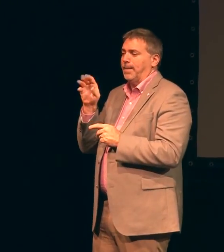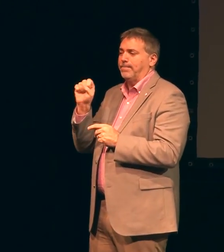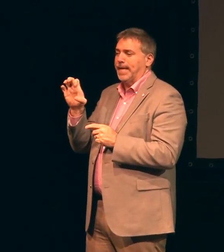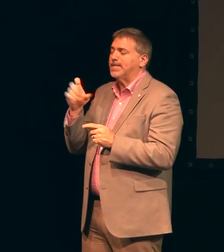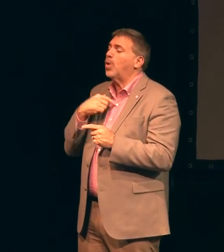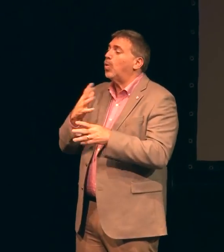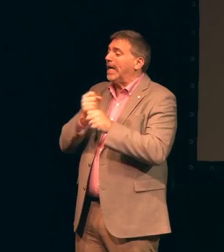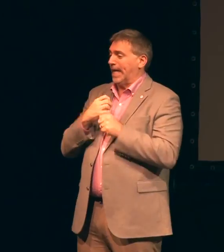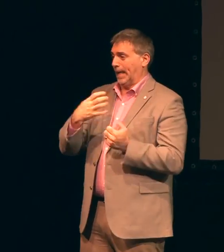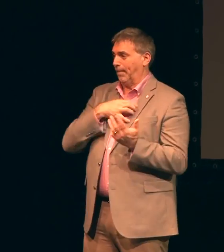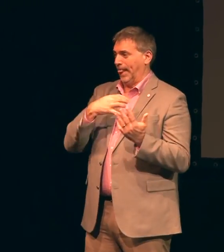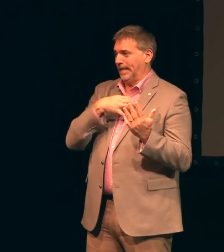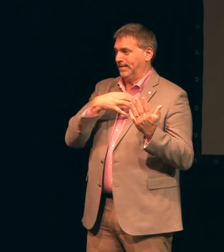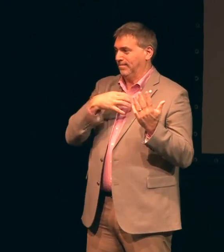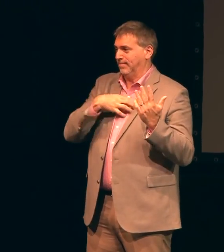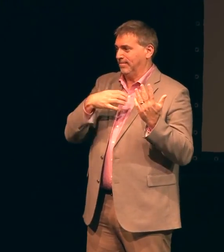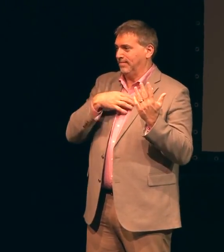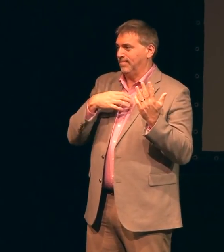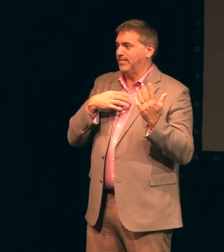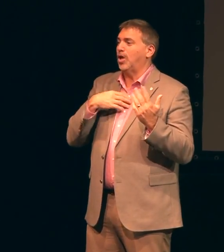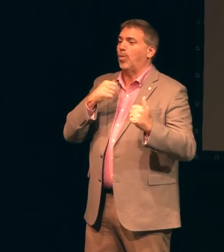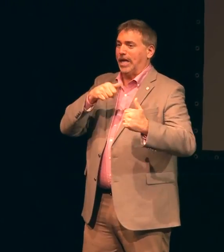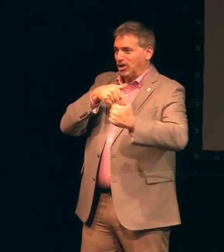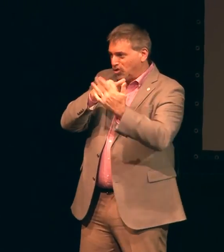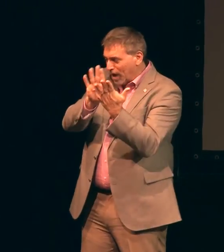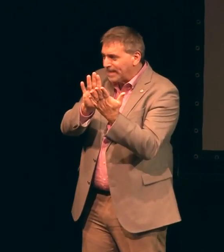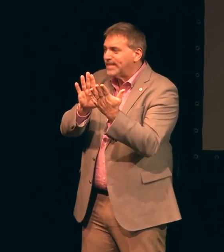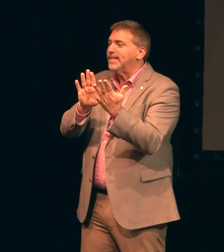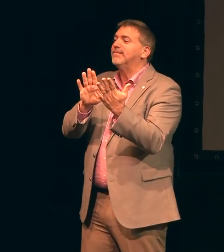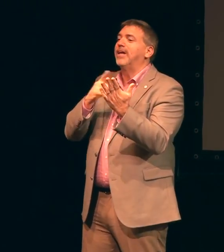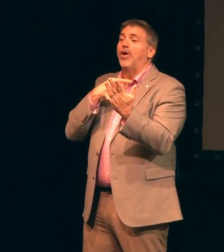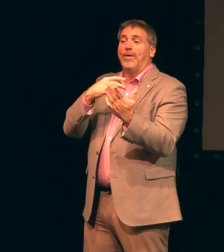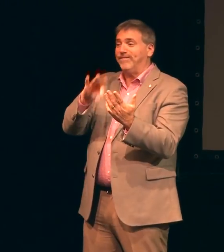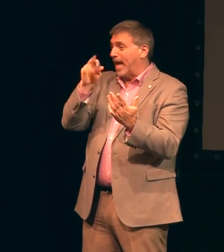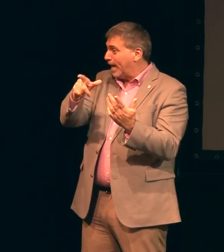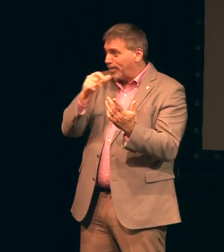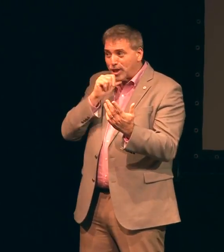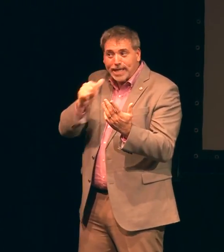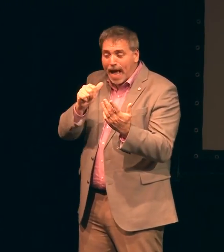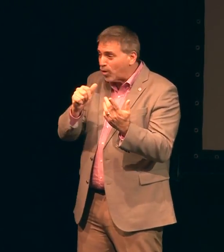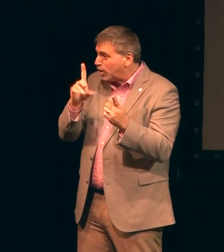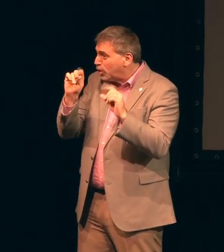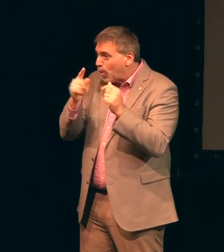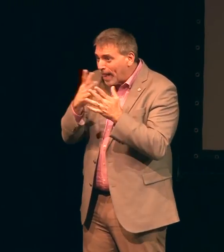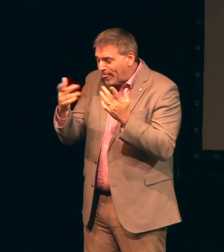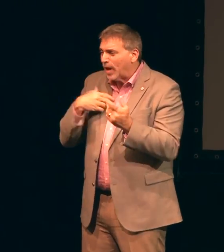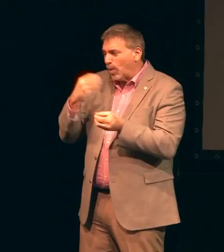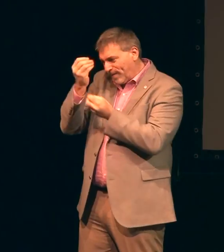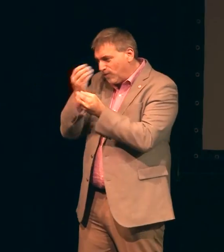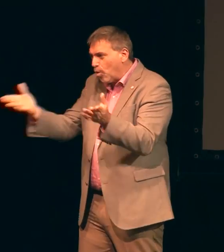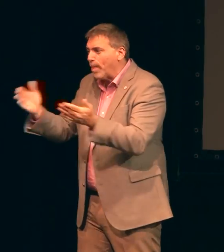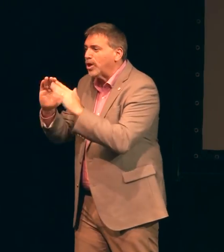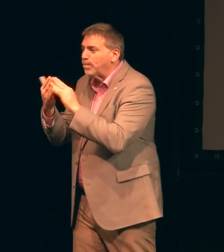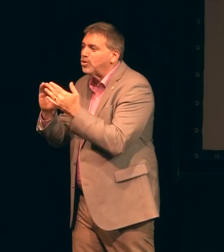we don't keep a database, we get complaints, we approach the complaints, and if they don't